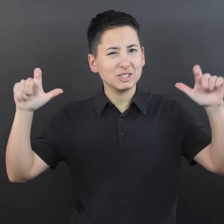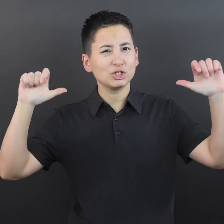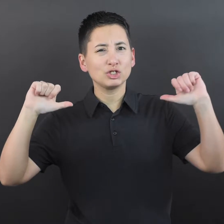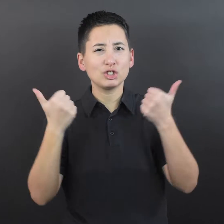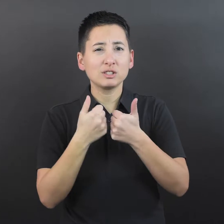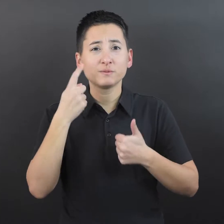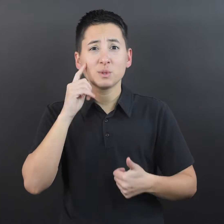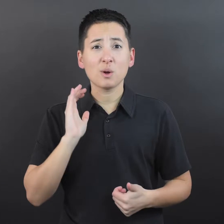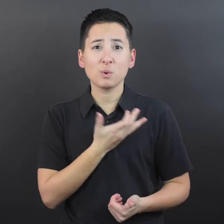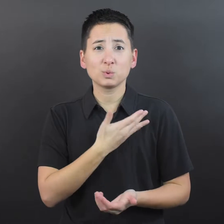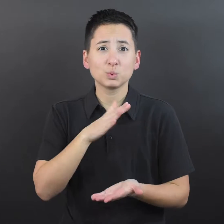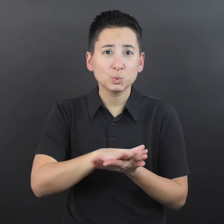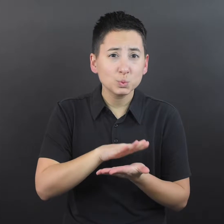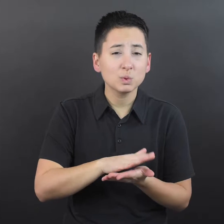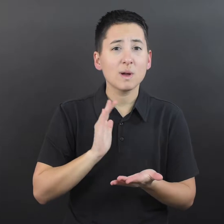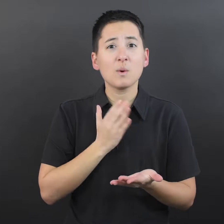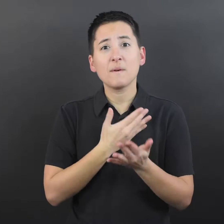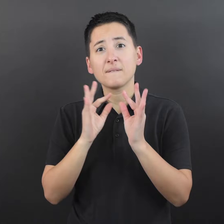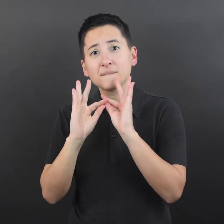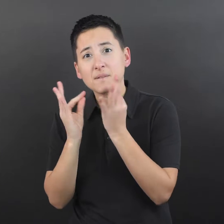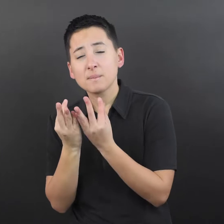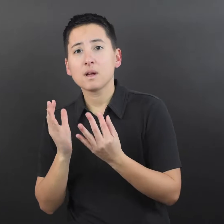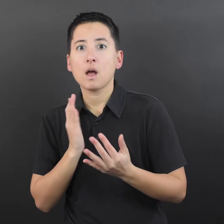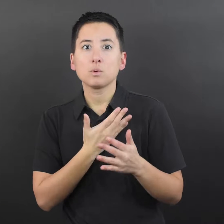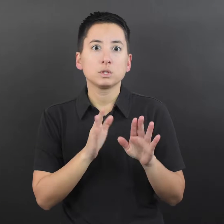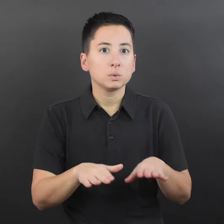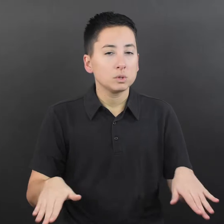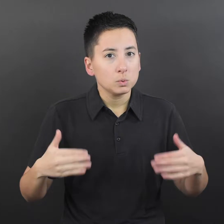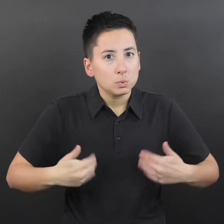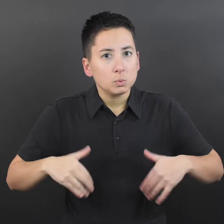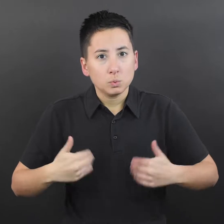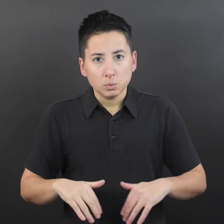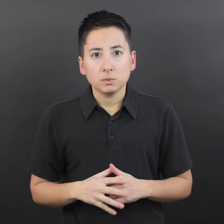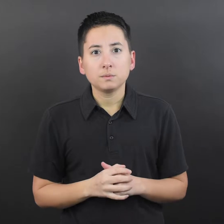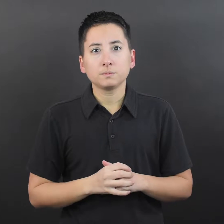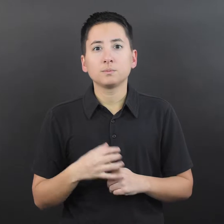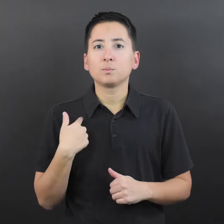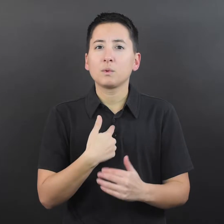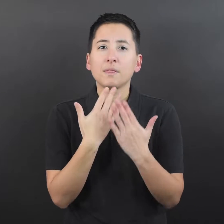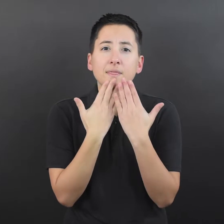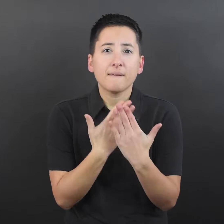have been enormously challenging for our schools, our families and our children.